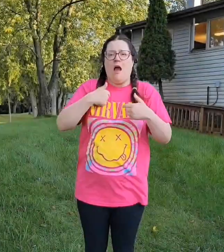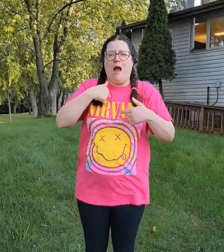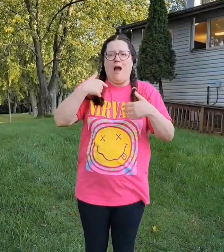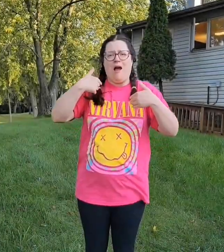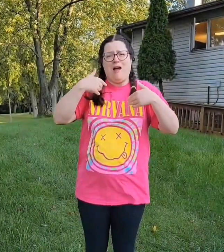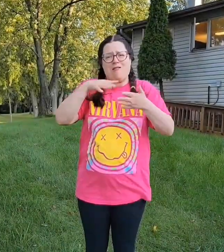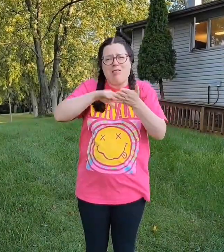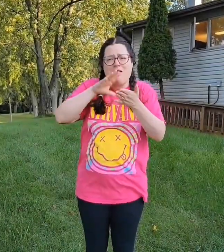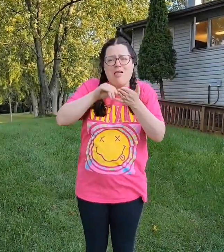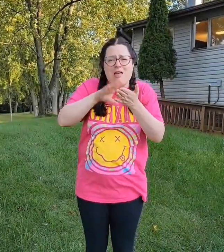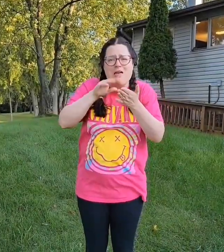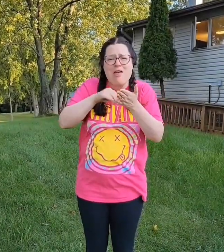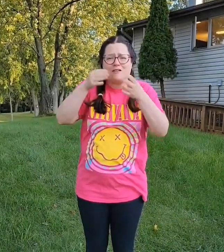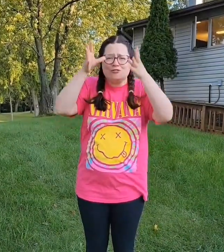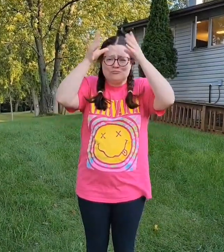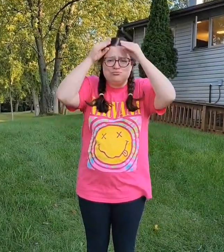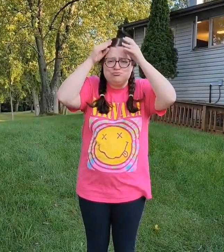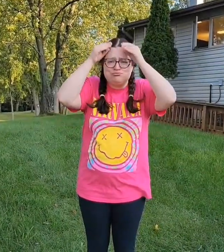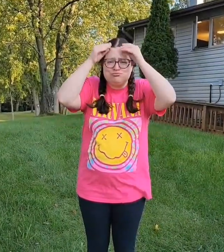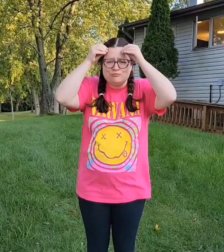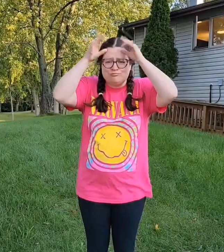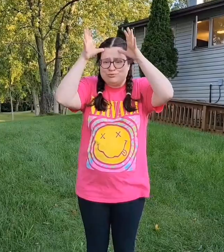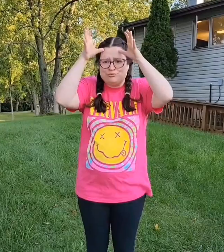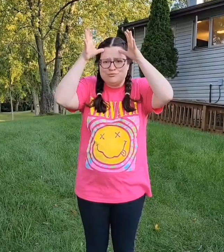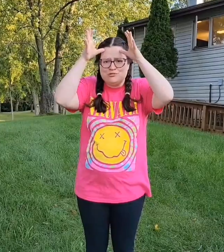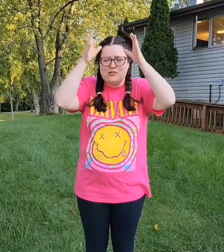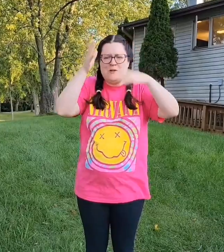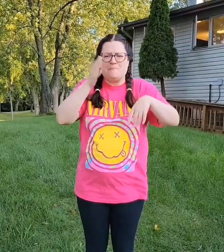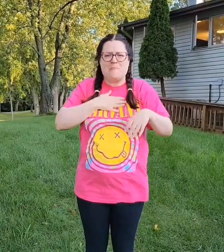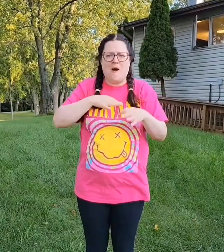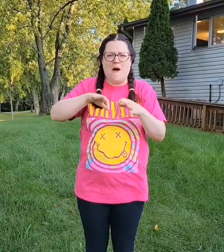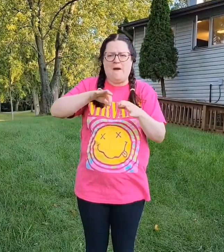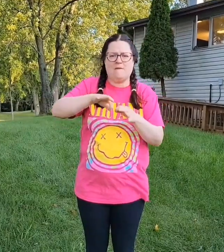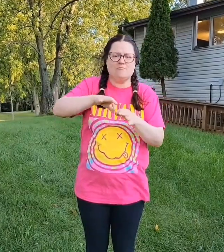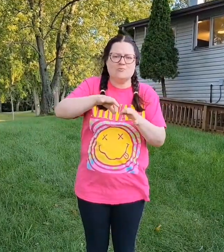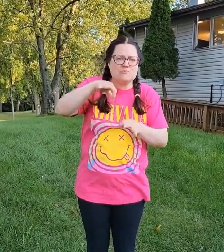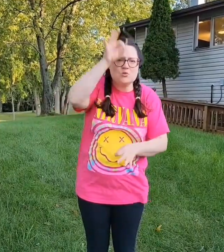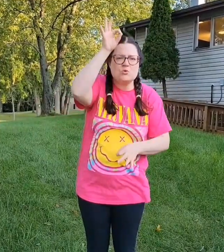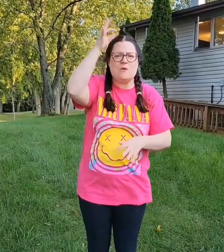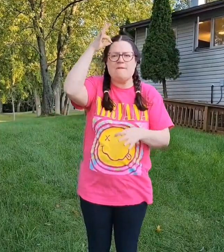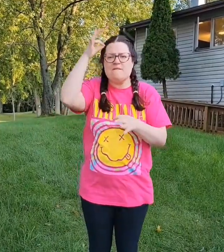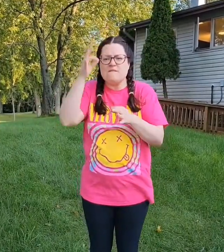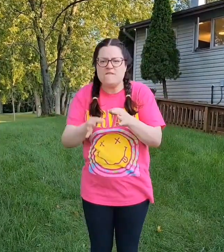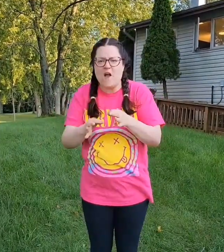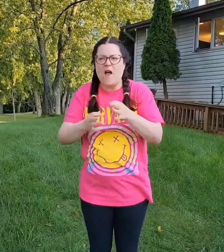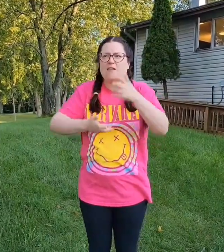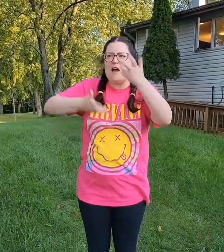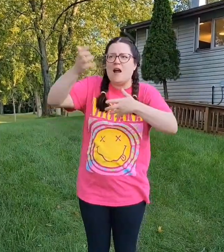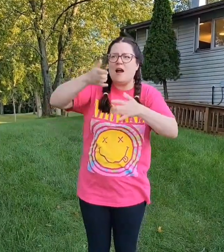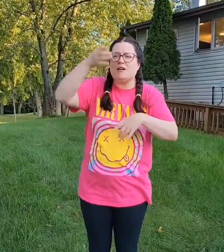Rosa: I was able to learn sooo much, it was incredible! My soul, my faith, my conversations with